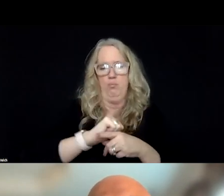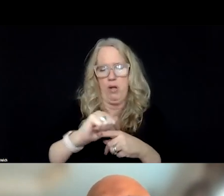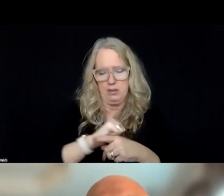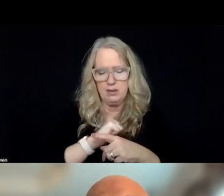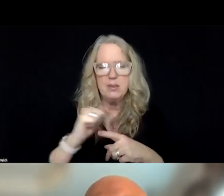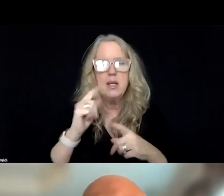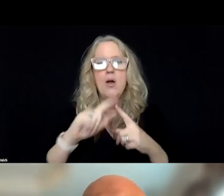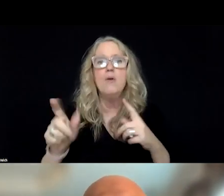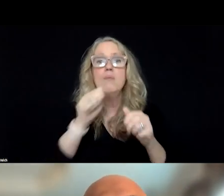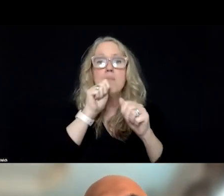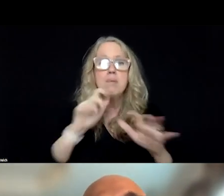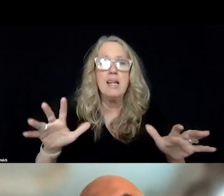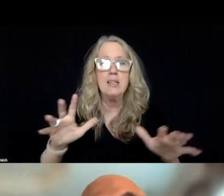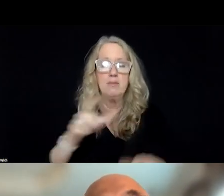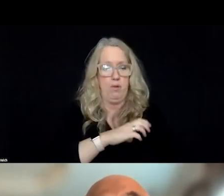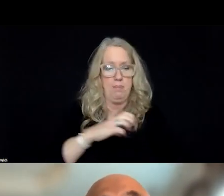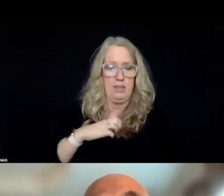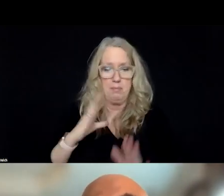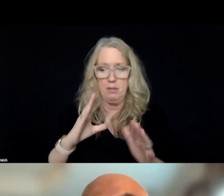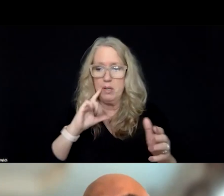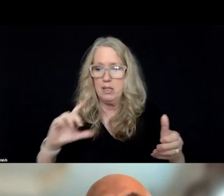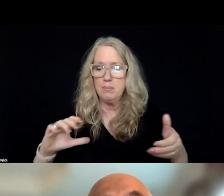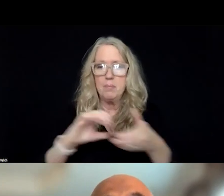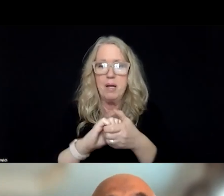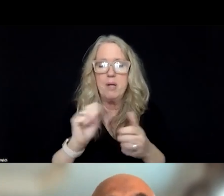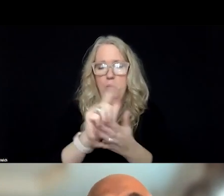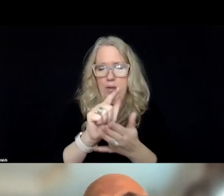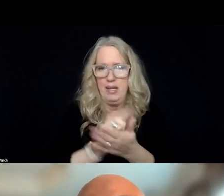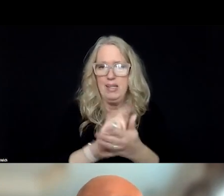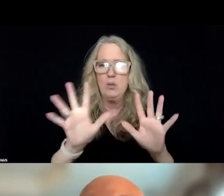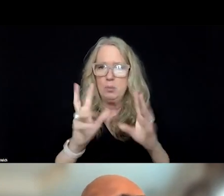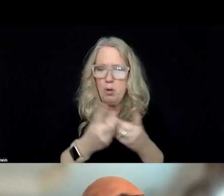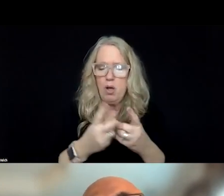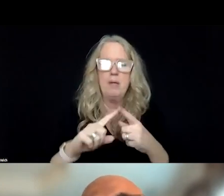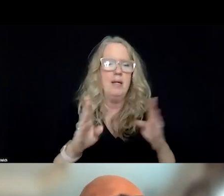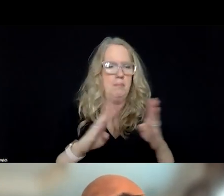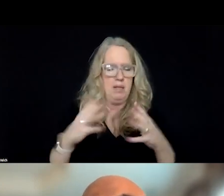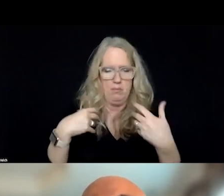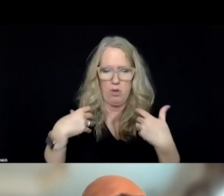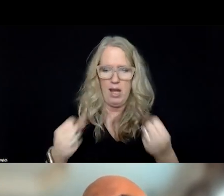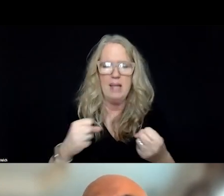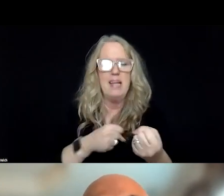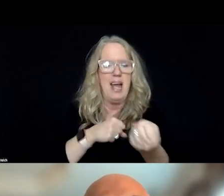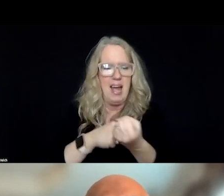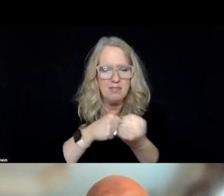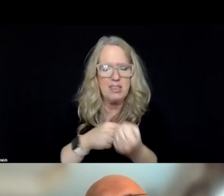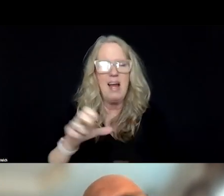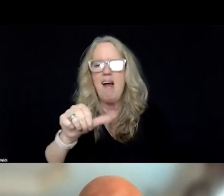BLESSING OF THE COMMISSIONER AND THE OTHER STAKEHOLDERS, WE WORK